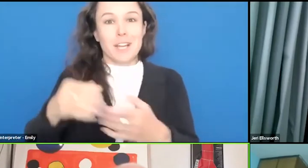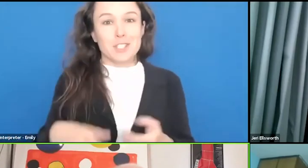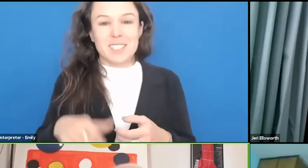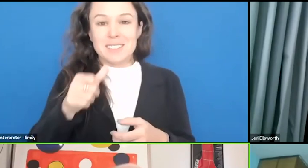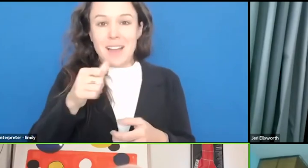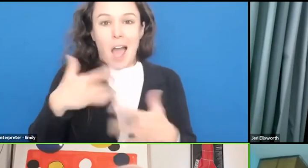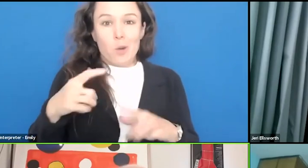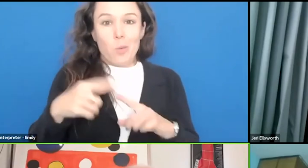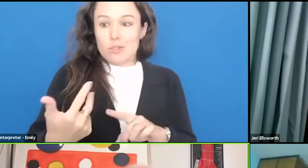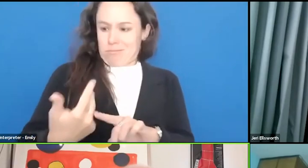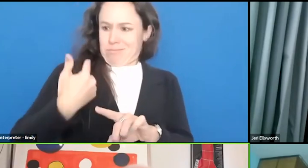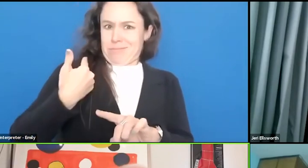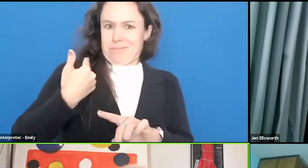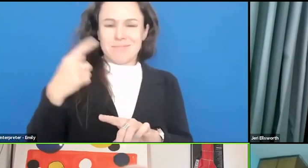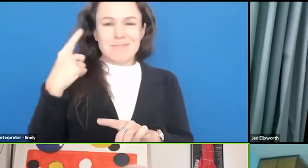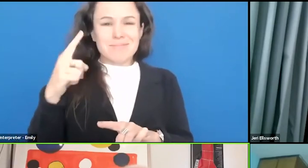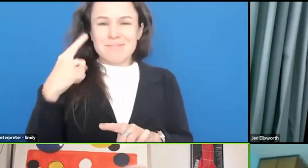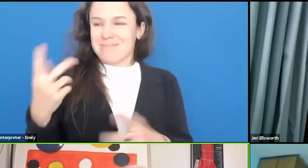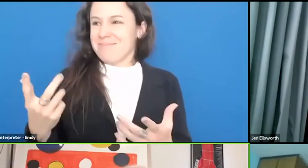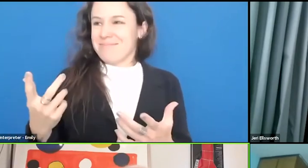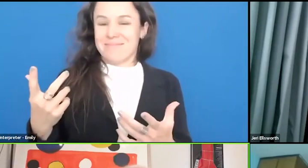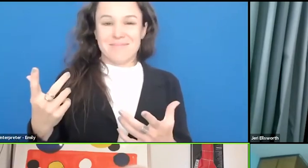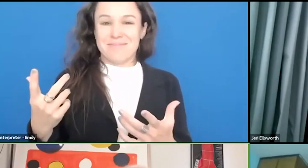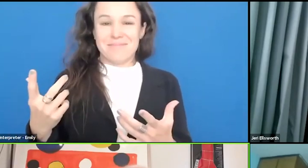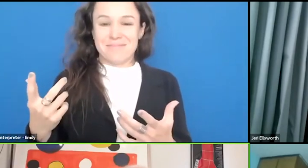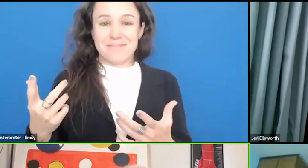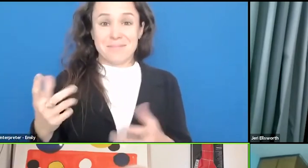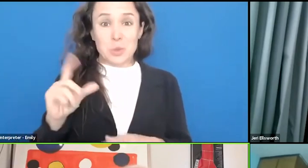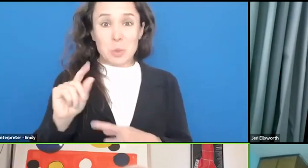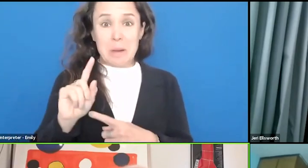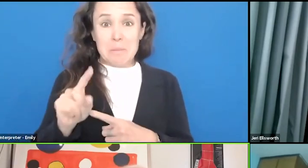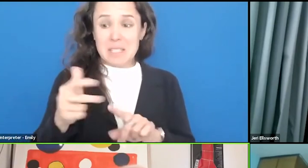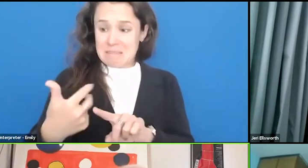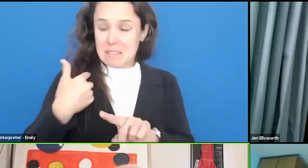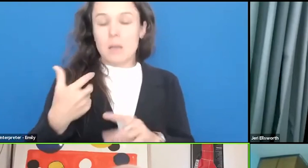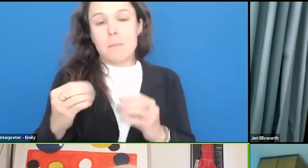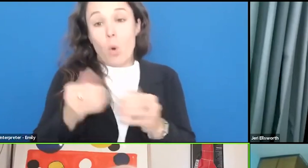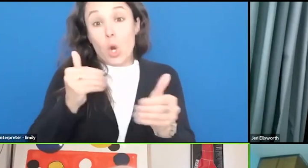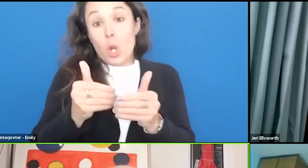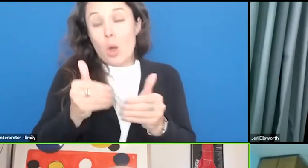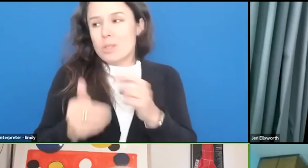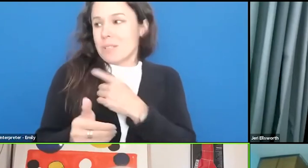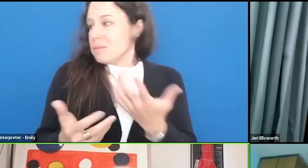that driving back out of my way 20 minutes even though it's closer, doesn't allow me to accomplish